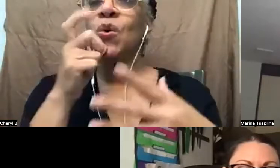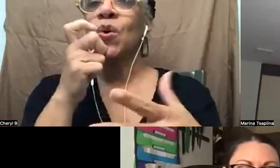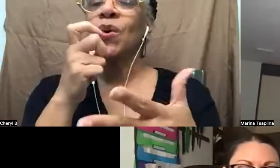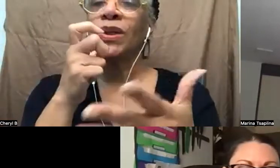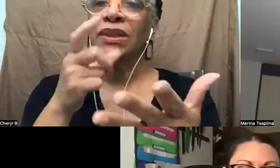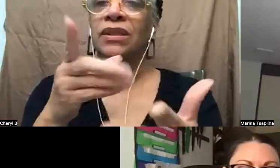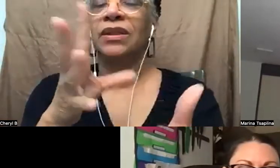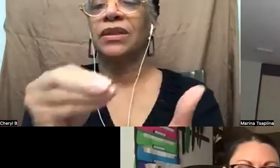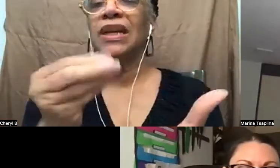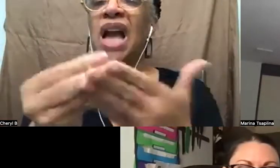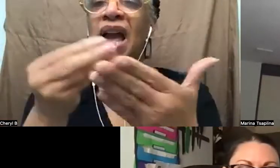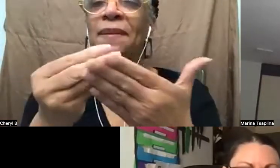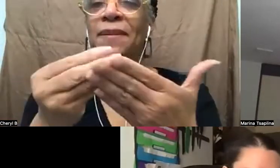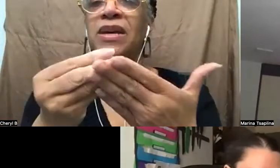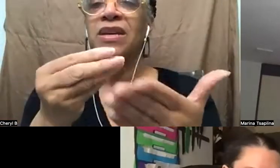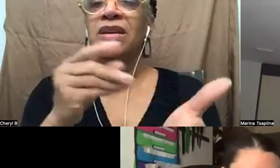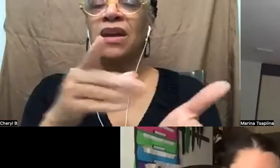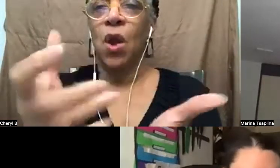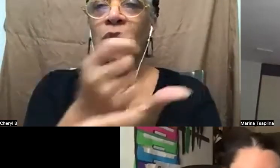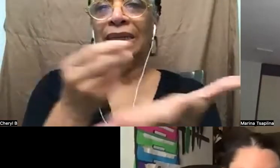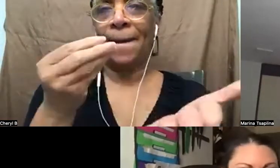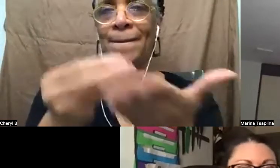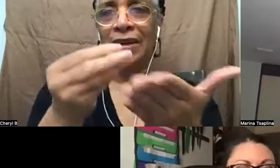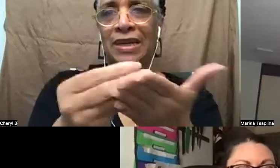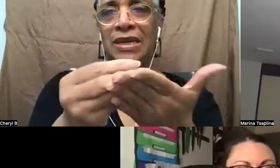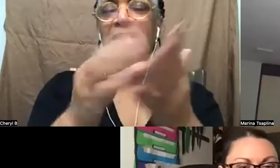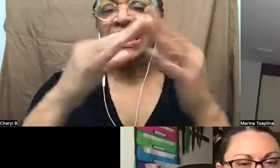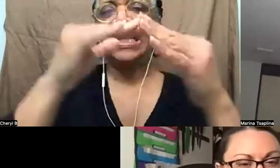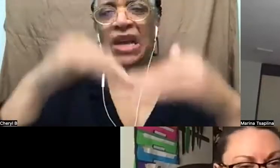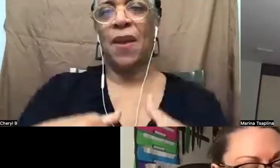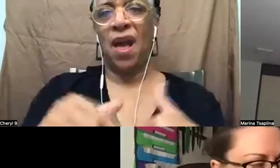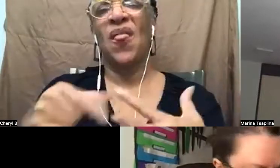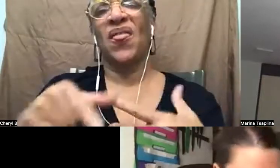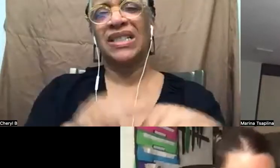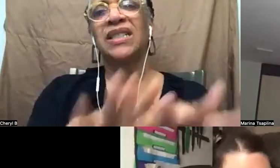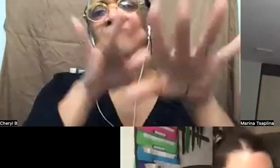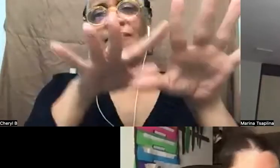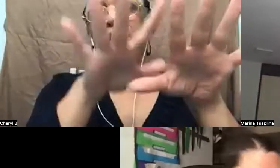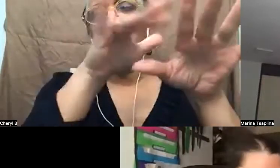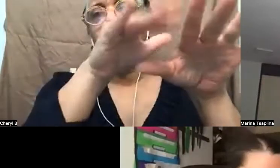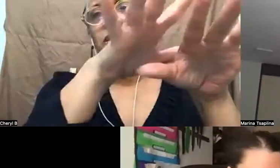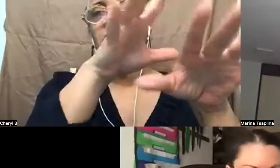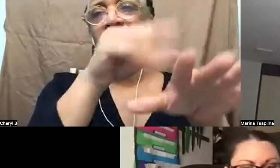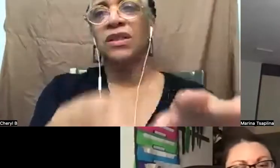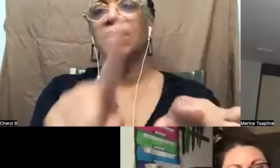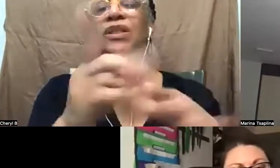the extracted mining, tearing apart these mountains, remaining at the peak of